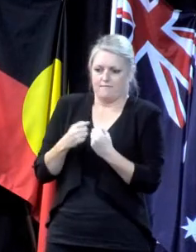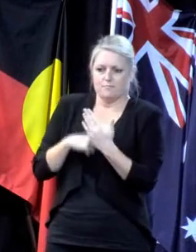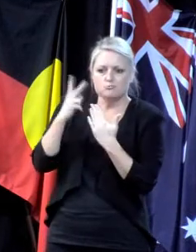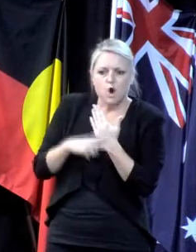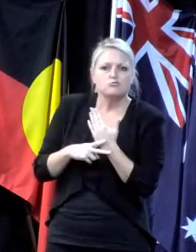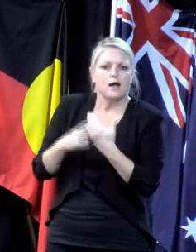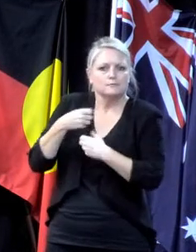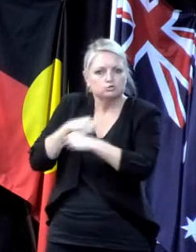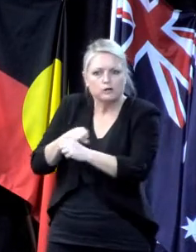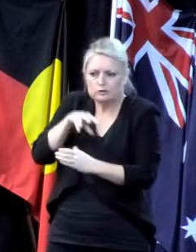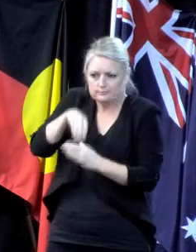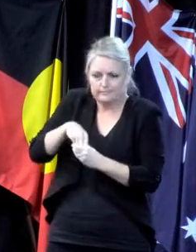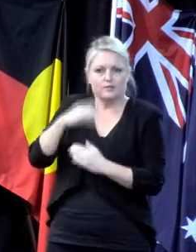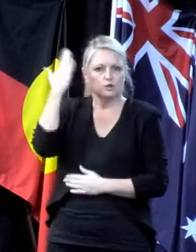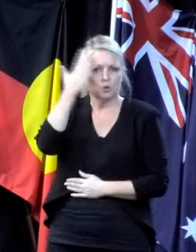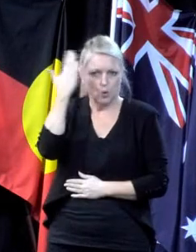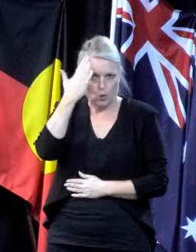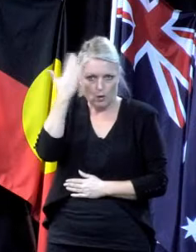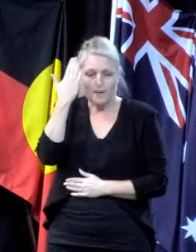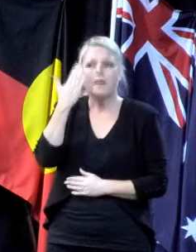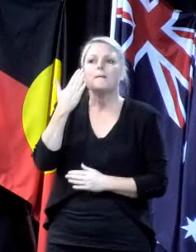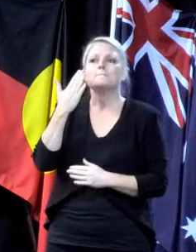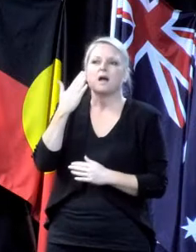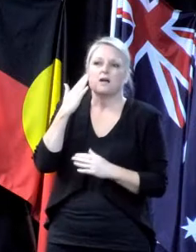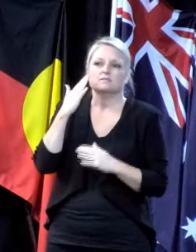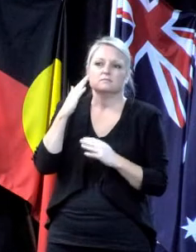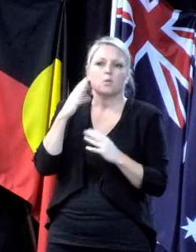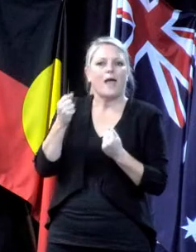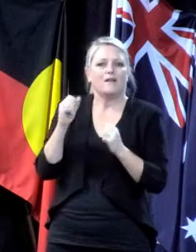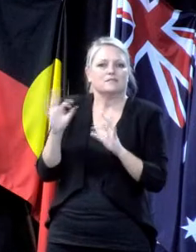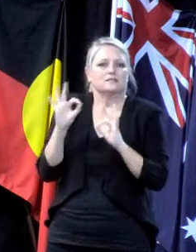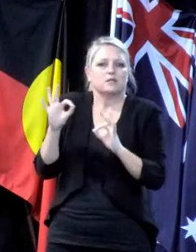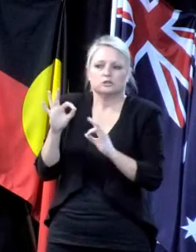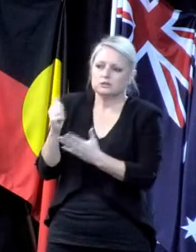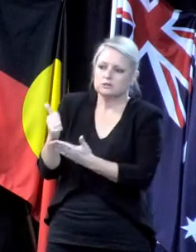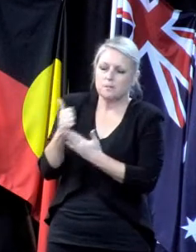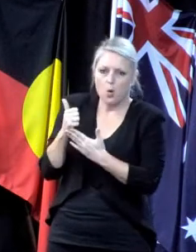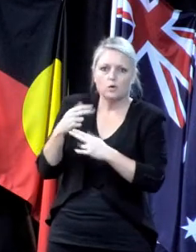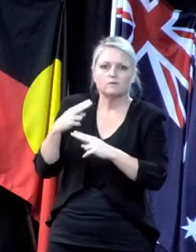But we have particular support for students.